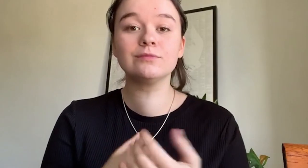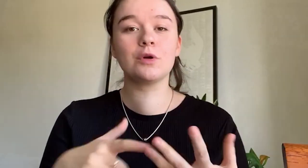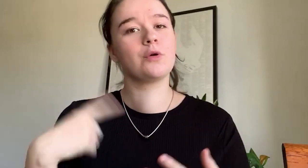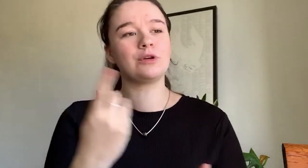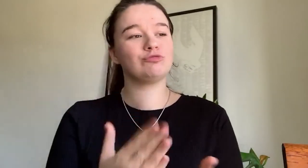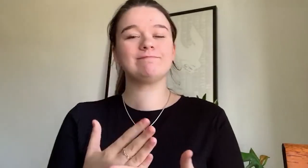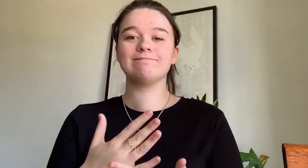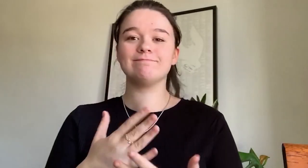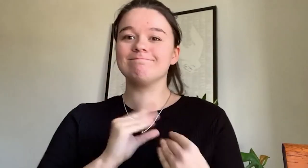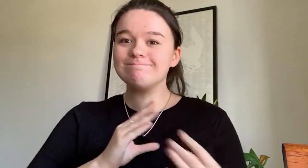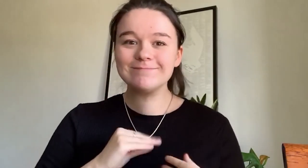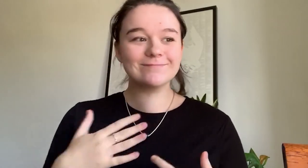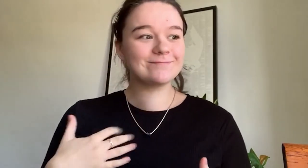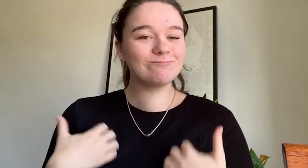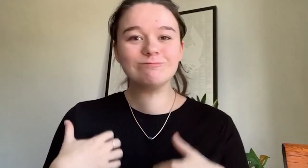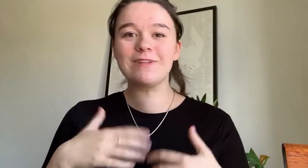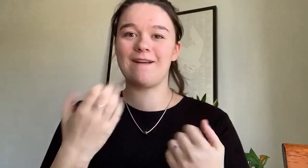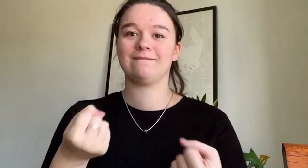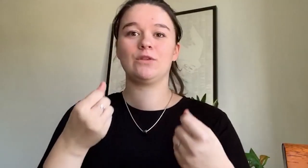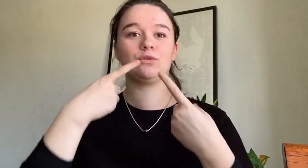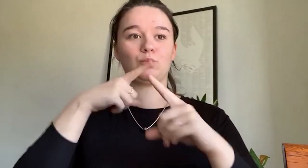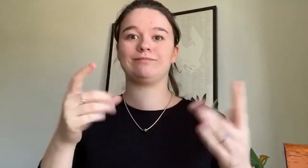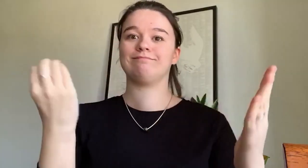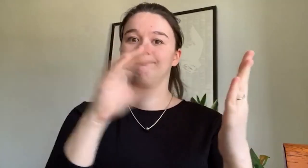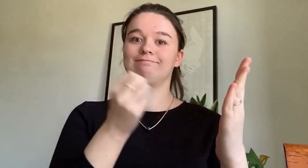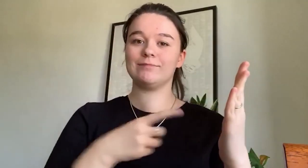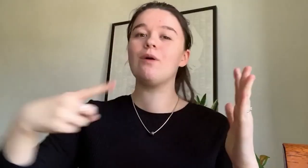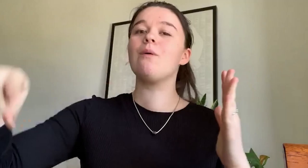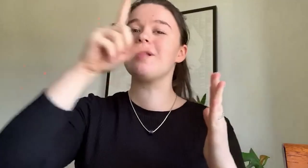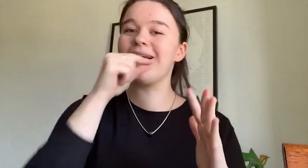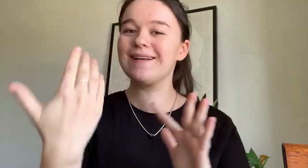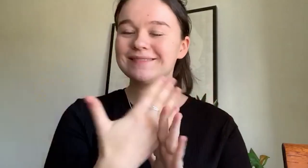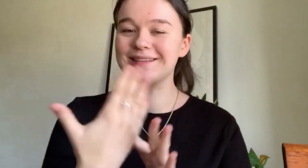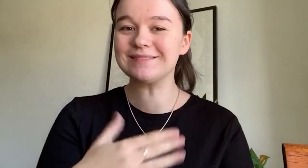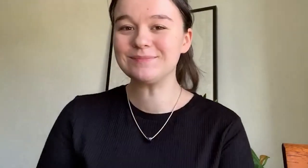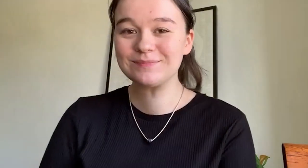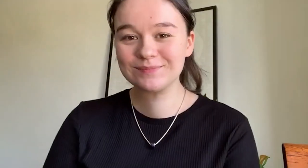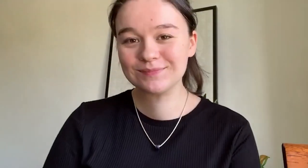We’re all passionate about this work and excited that we can make the news accessible for the community.